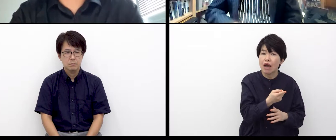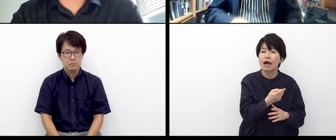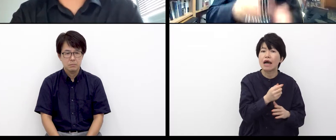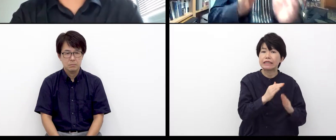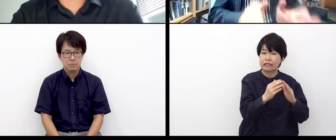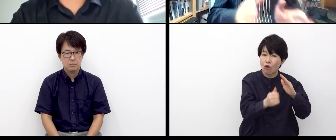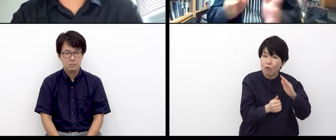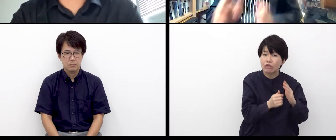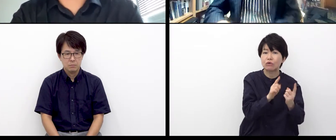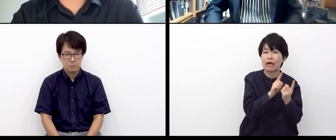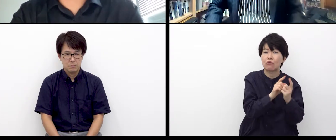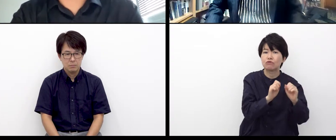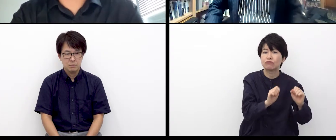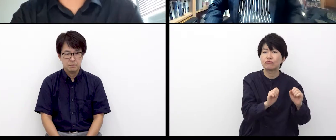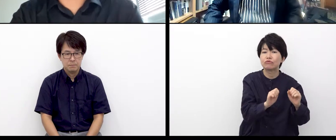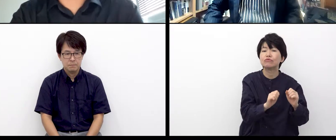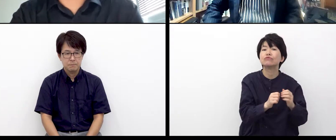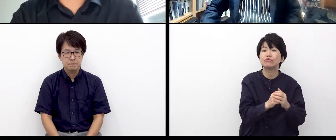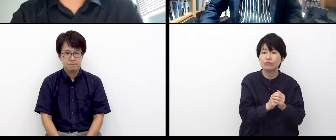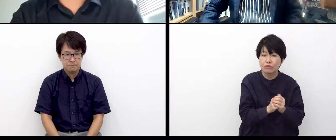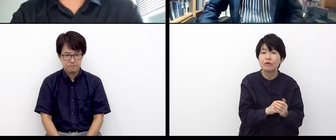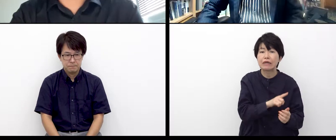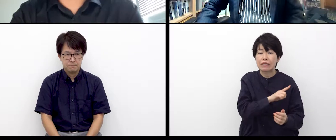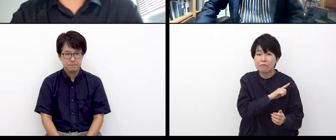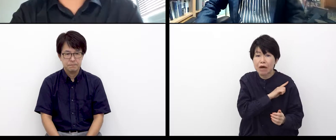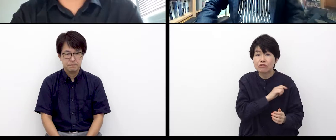as the primary one or secondary one.